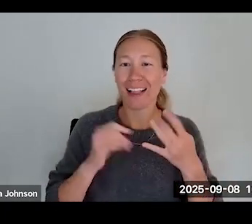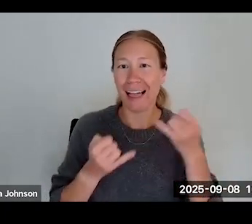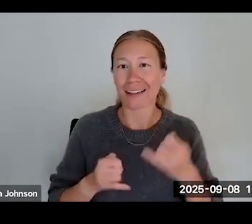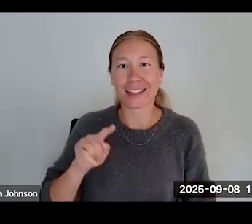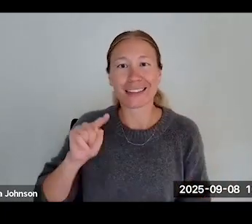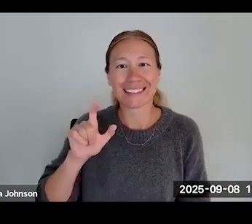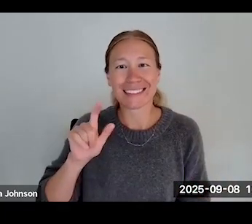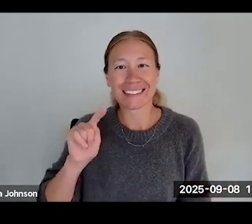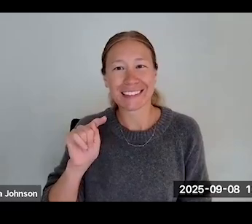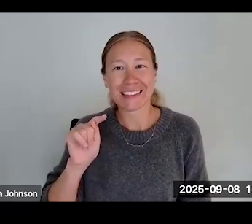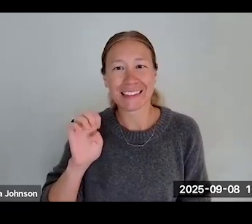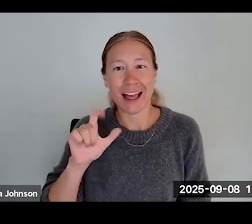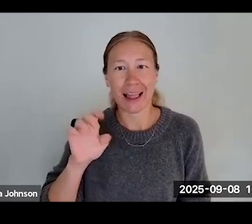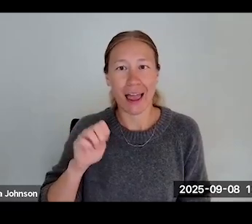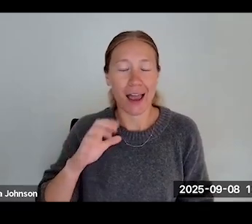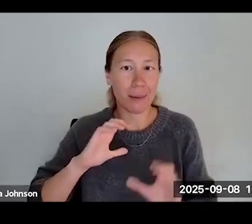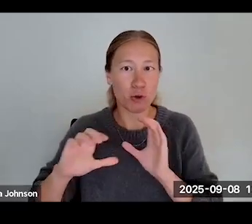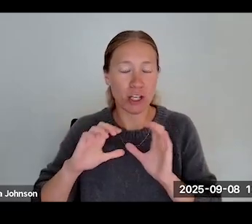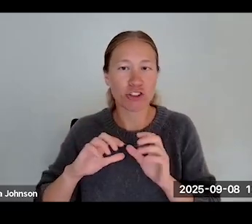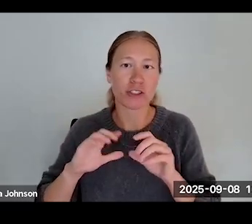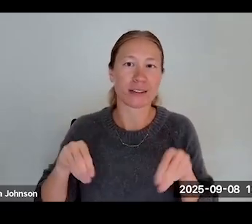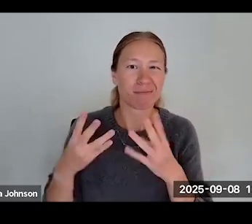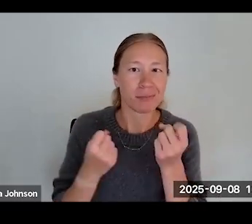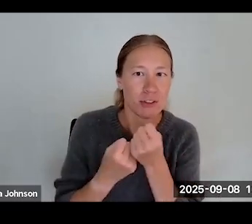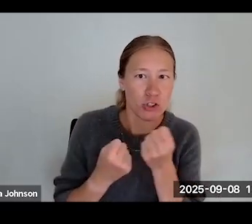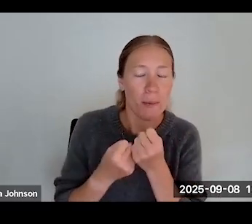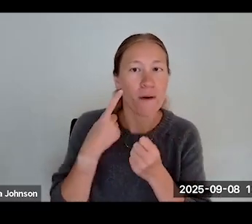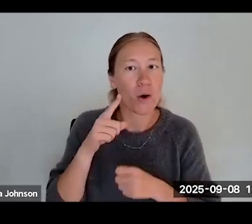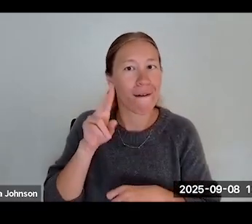specifically measures to support hearing-impaired and speech-impaired individuals.